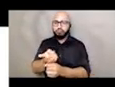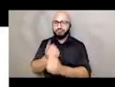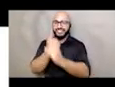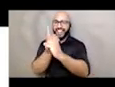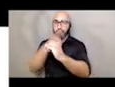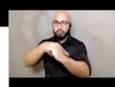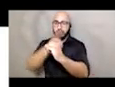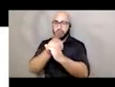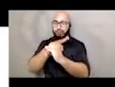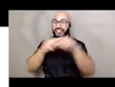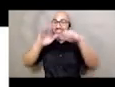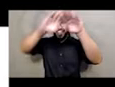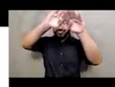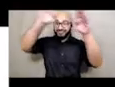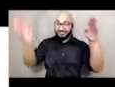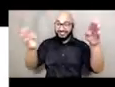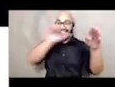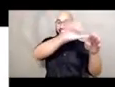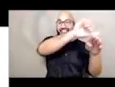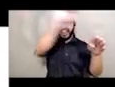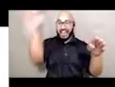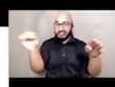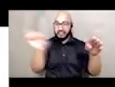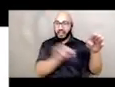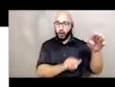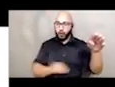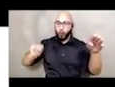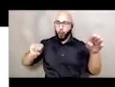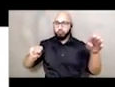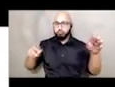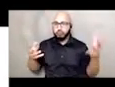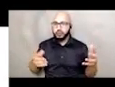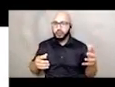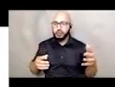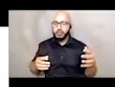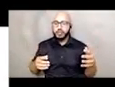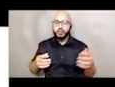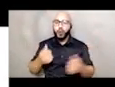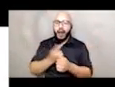And at the bottom you have your no's. Everyone is in the middle of their own life story.